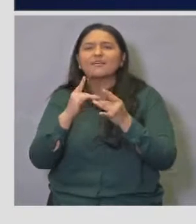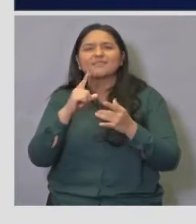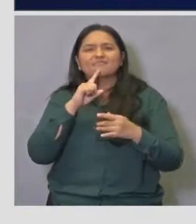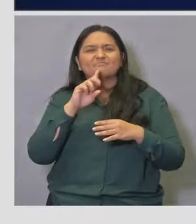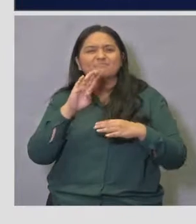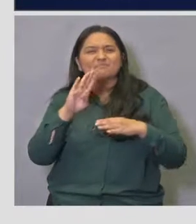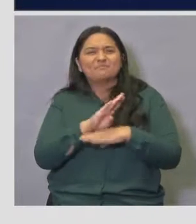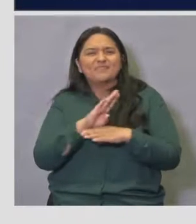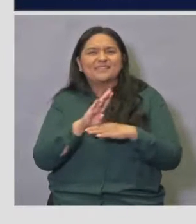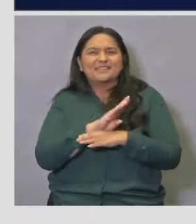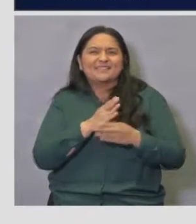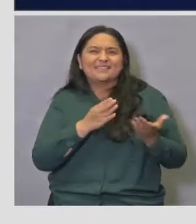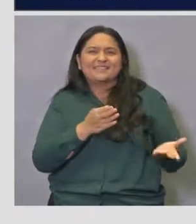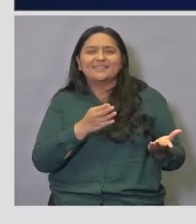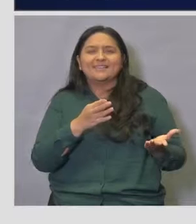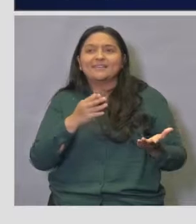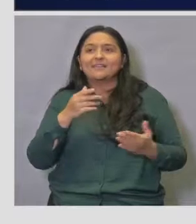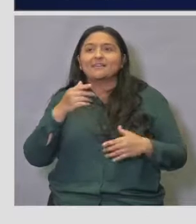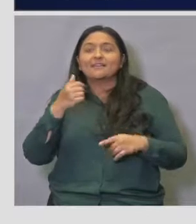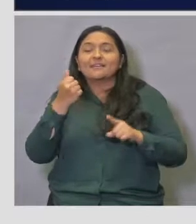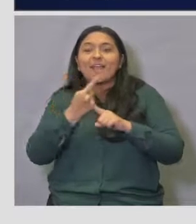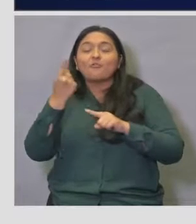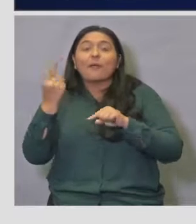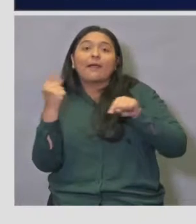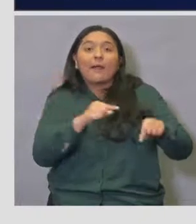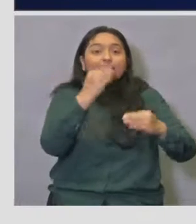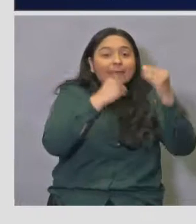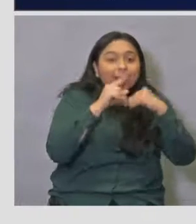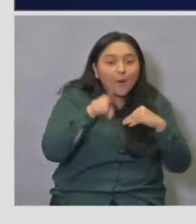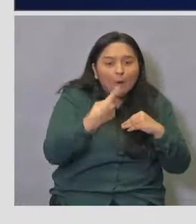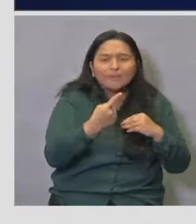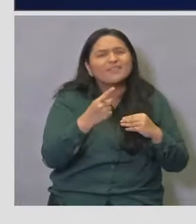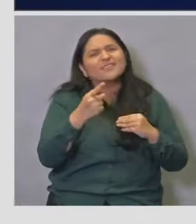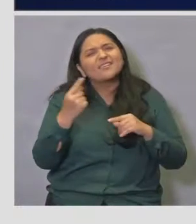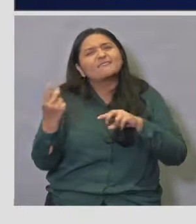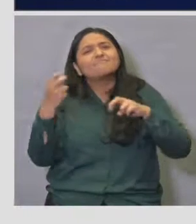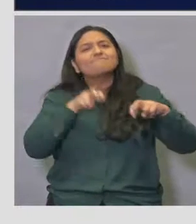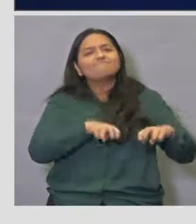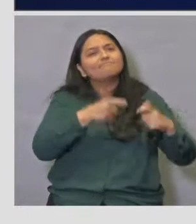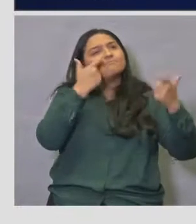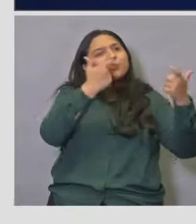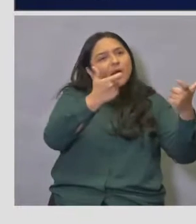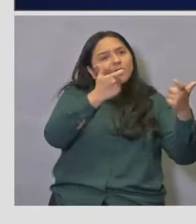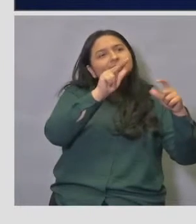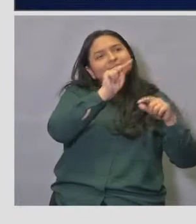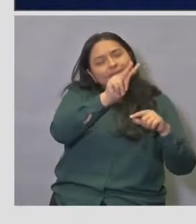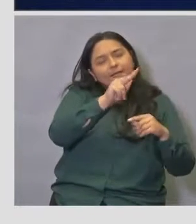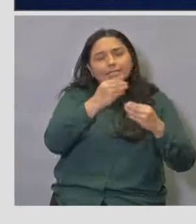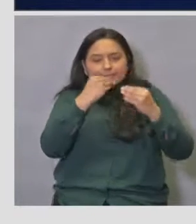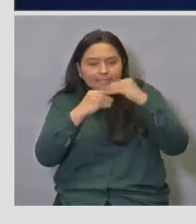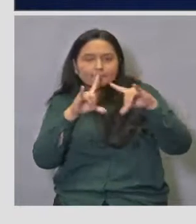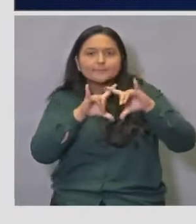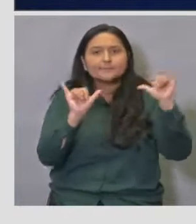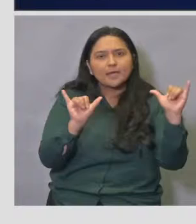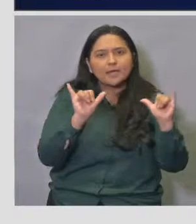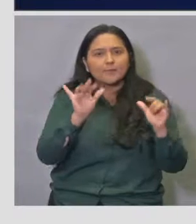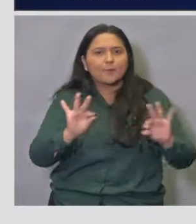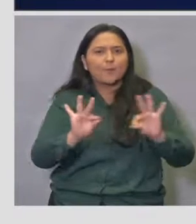ARE THE RULES, BECAUSE AS BUSINESS HAS PUT IT, NOT